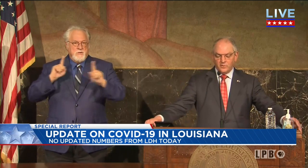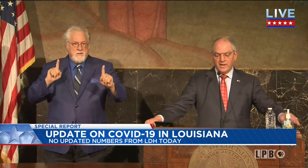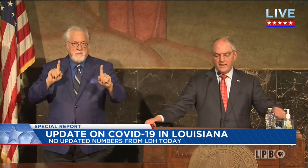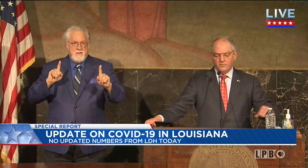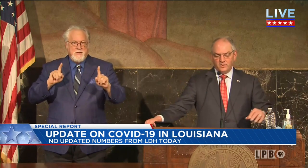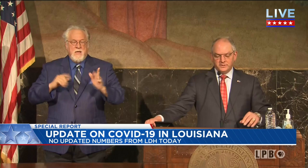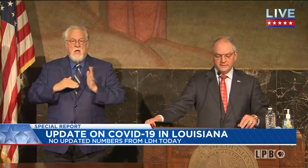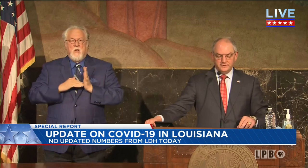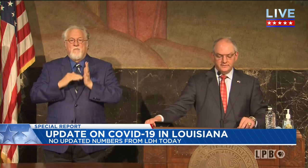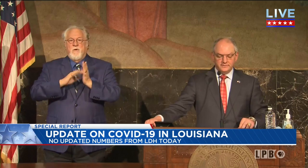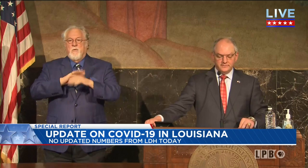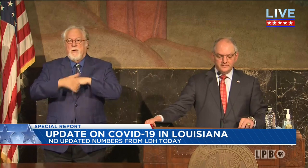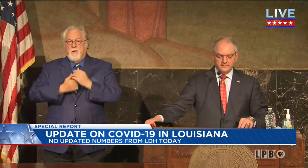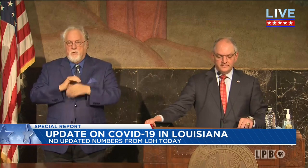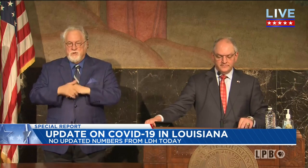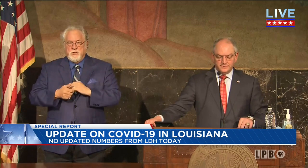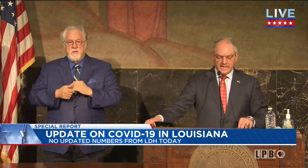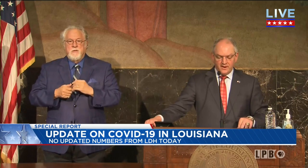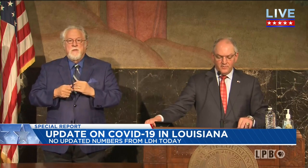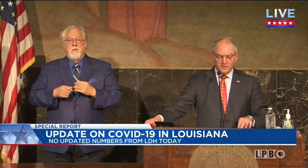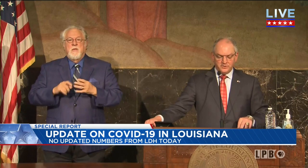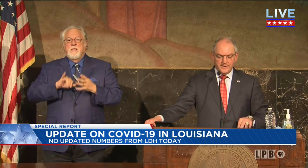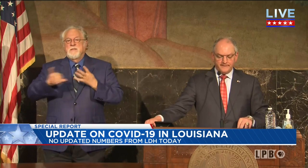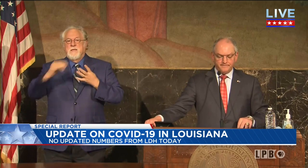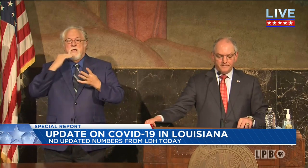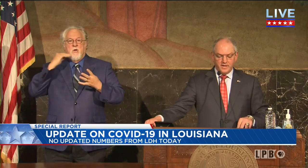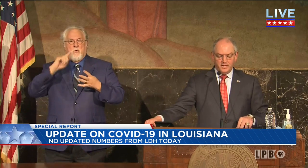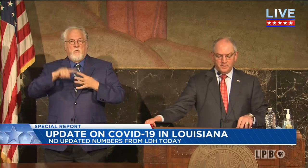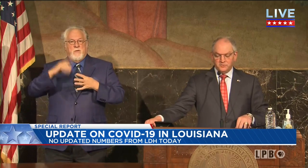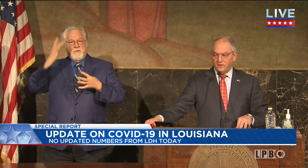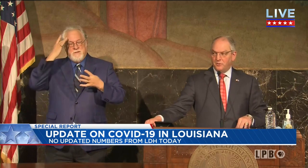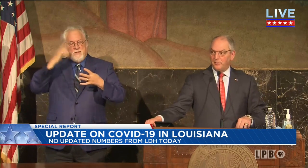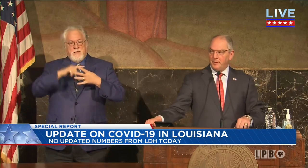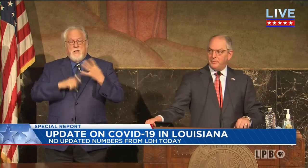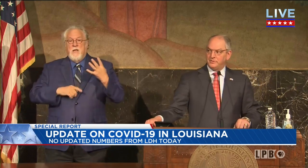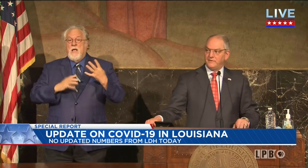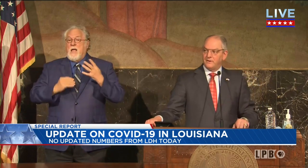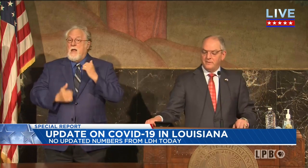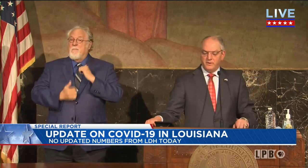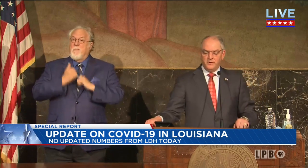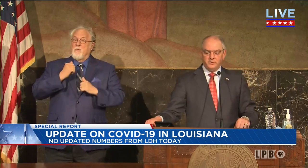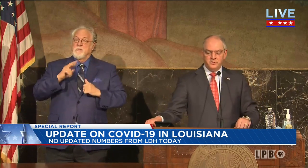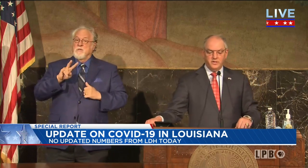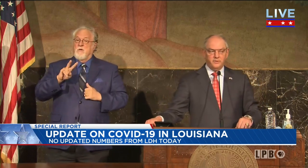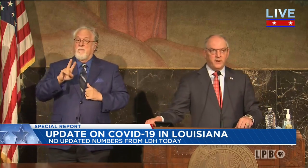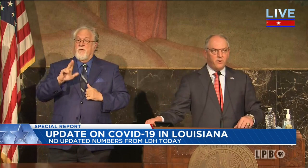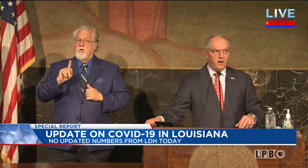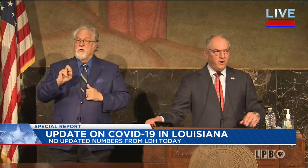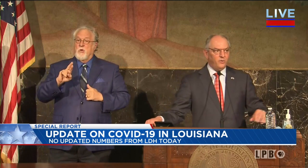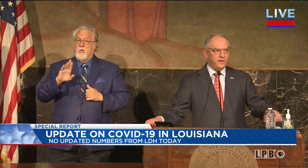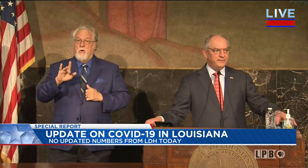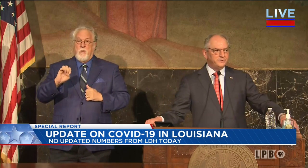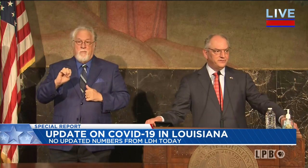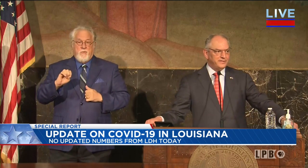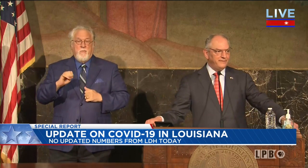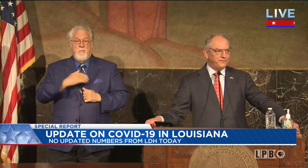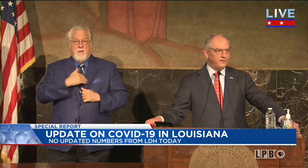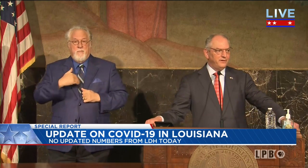EFFORTS THAT WE KNOW THAT WORK. WEAR A MASK OR FACIAL COVERING, SOCIAL DISTANCING, FREQUENT HAND WASHING, STAY HOME WHEN YOU'RE